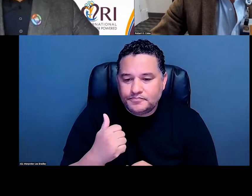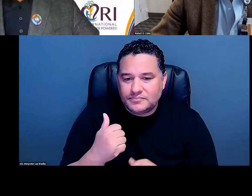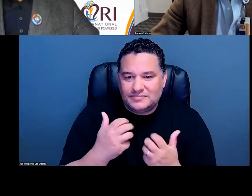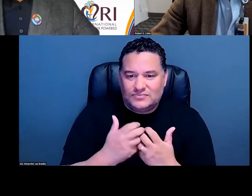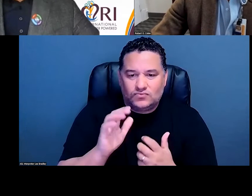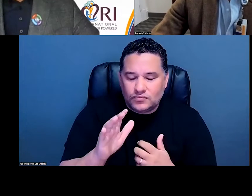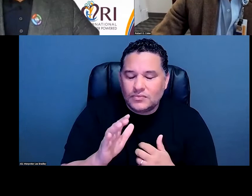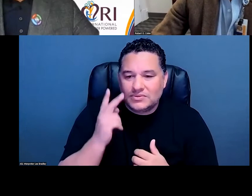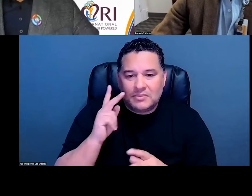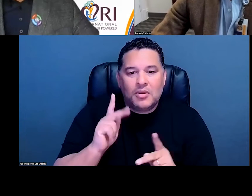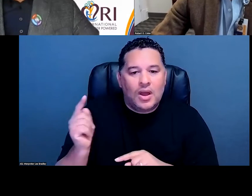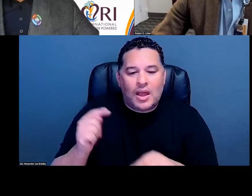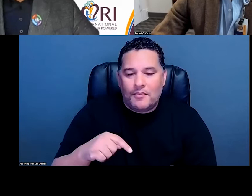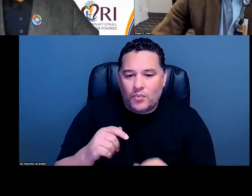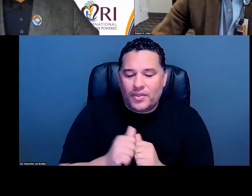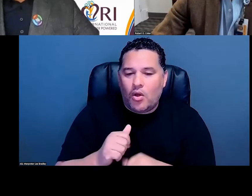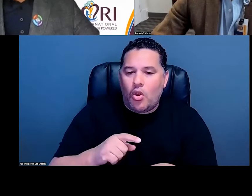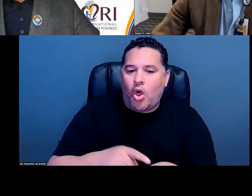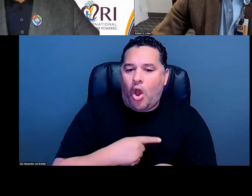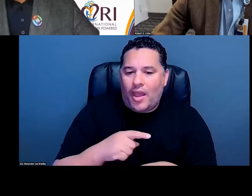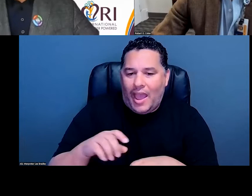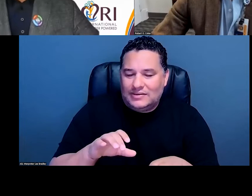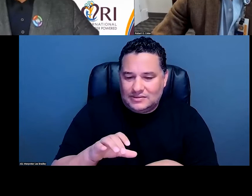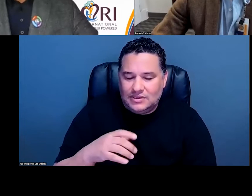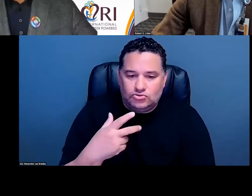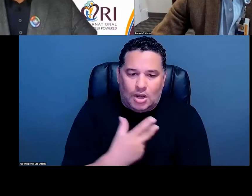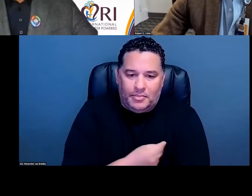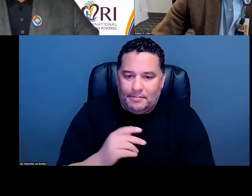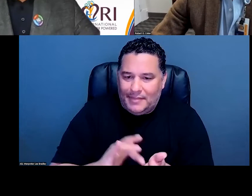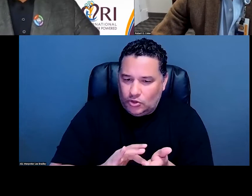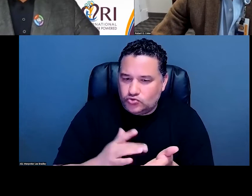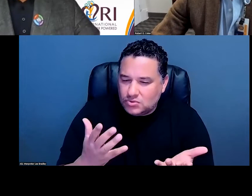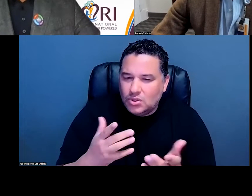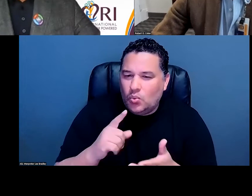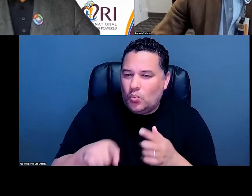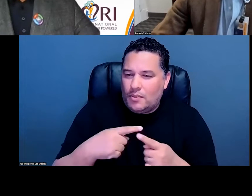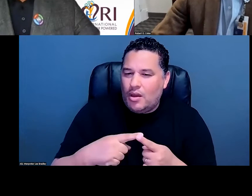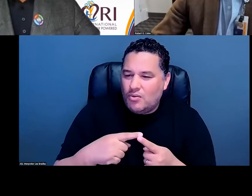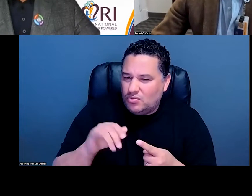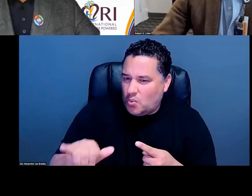YOUR WHEEL HOUSE, ROB, IS WE, SEE PEOPLE WHO COME IN, WITH LONG ACTING INJECTABLE